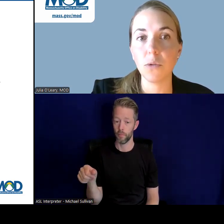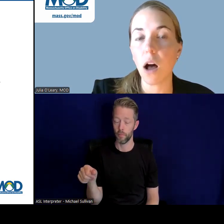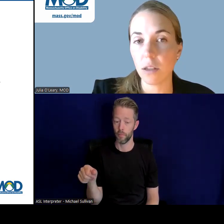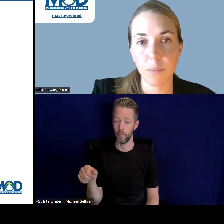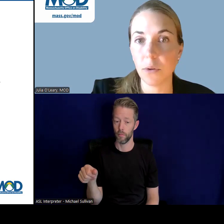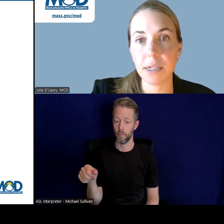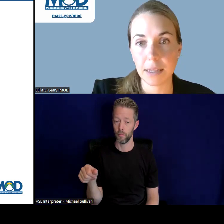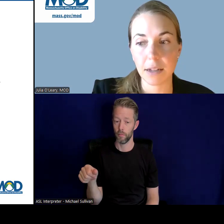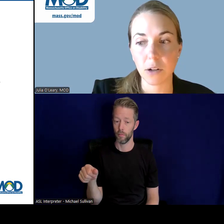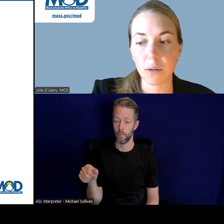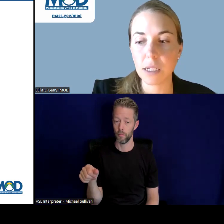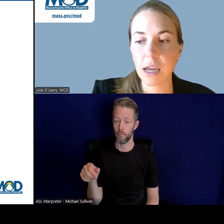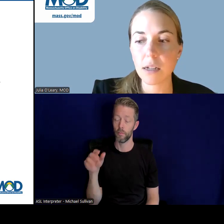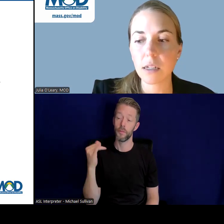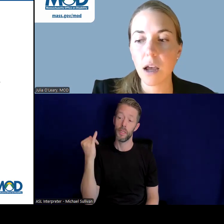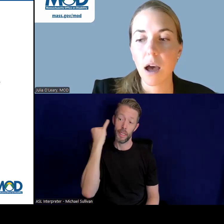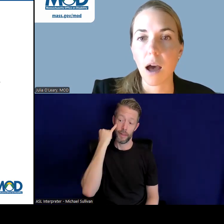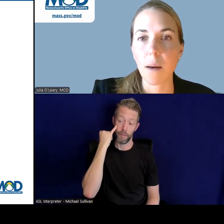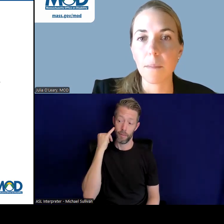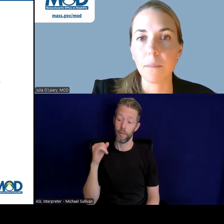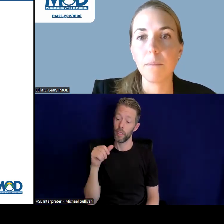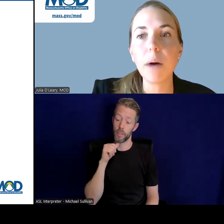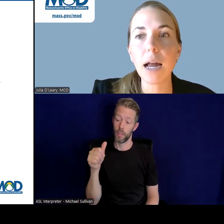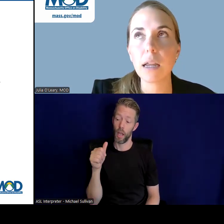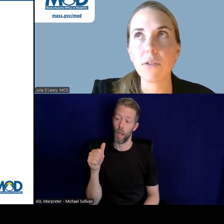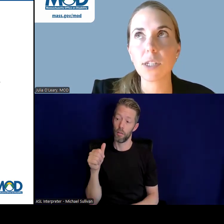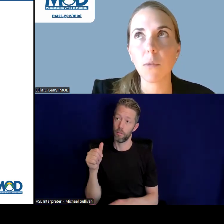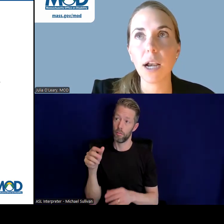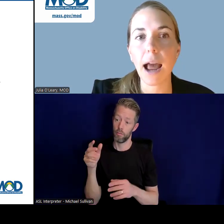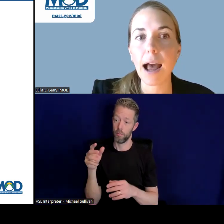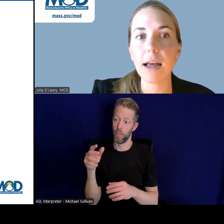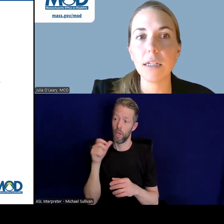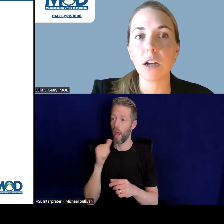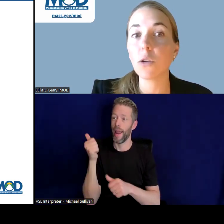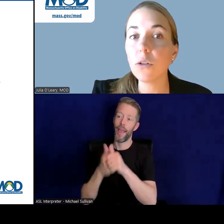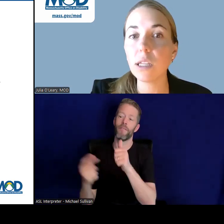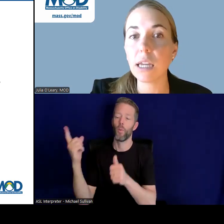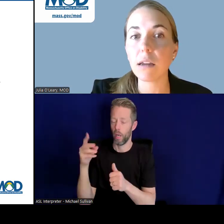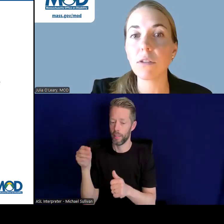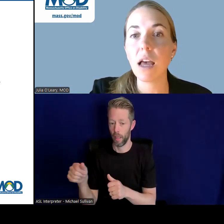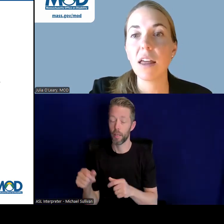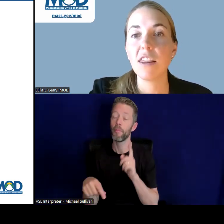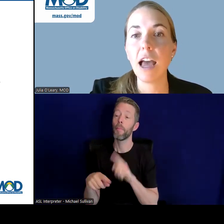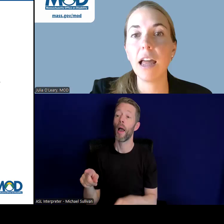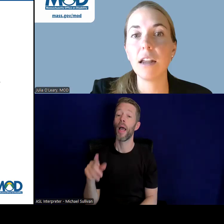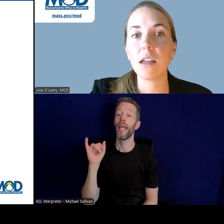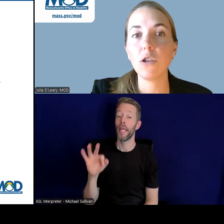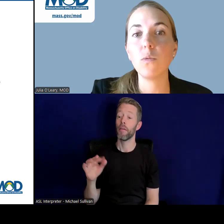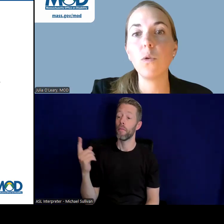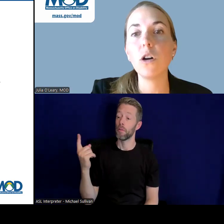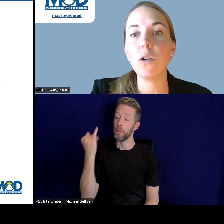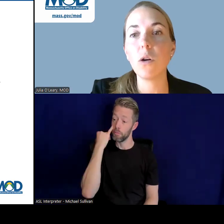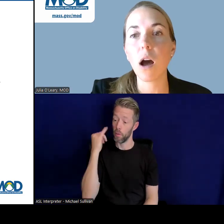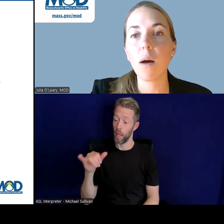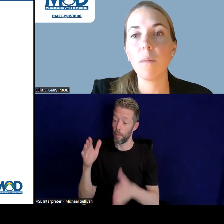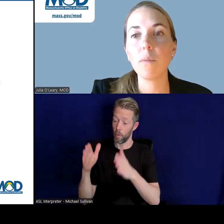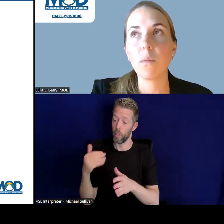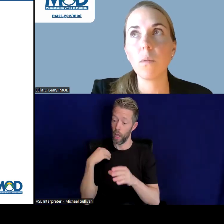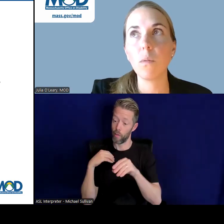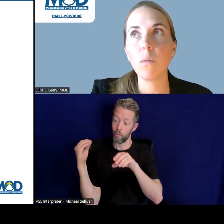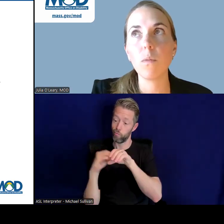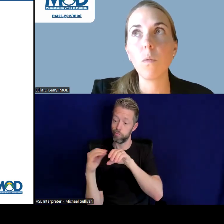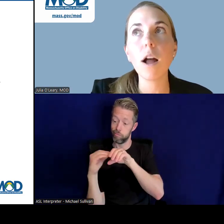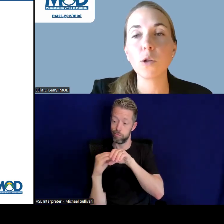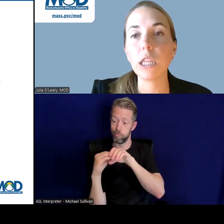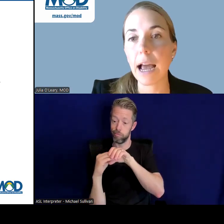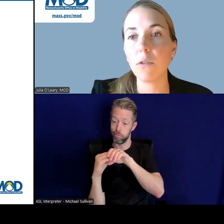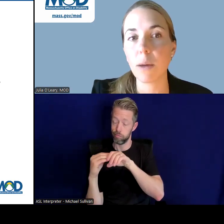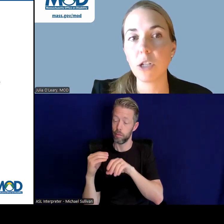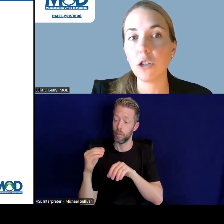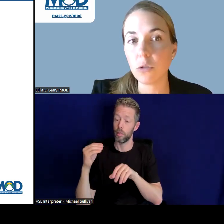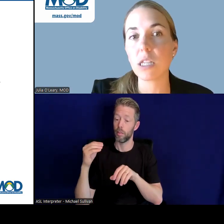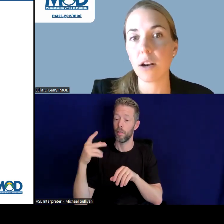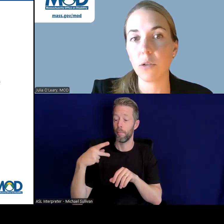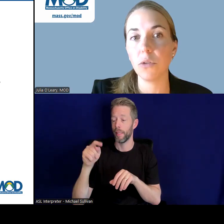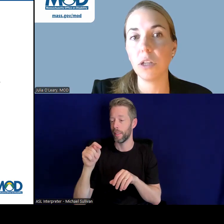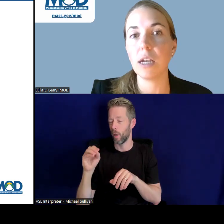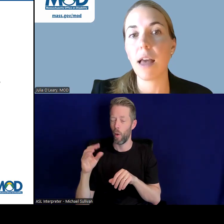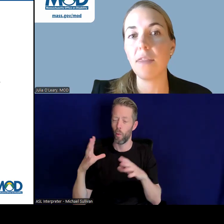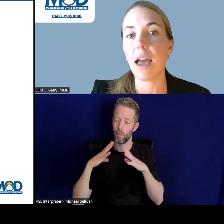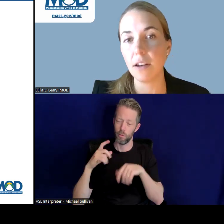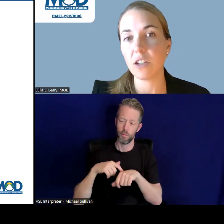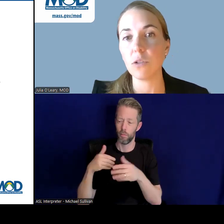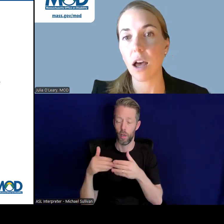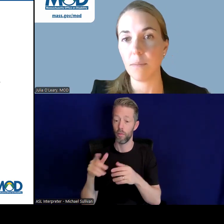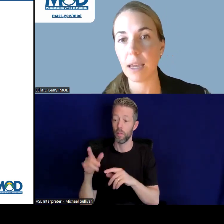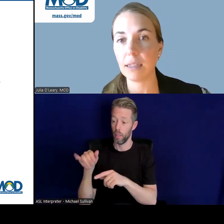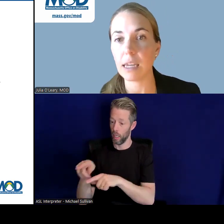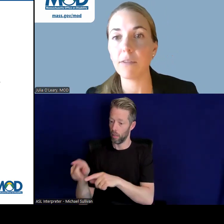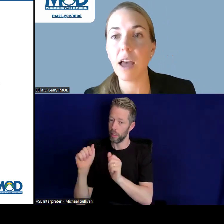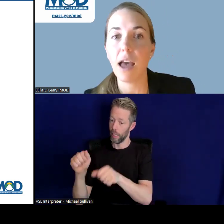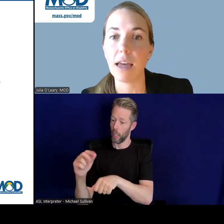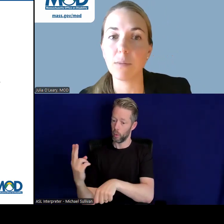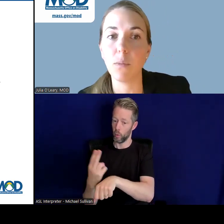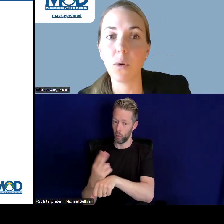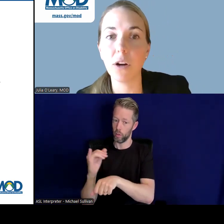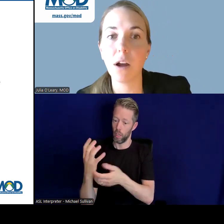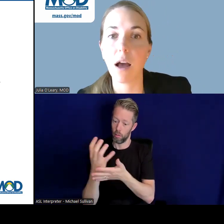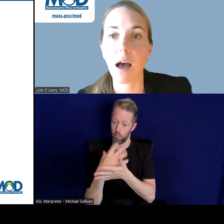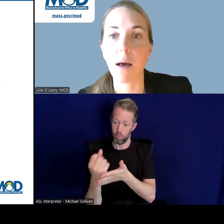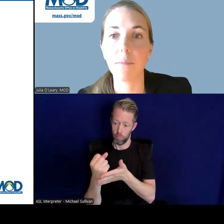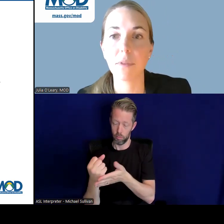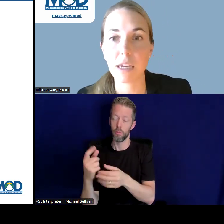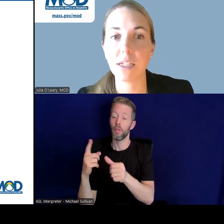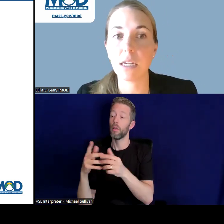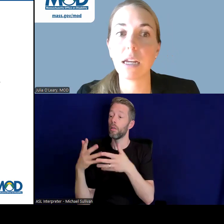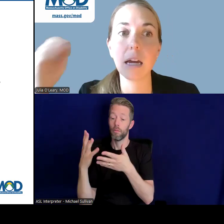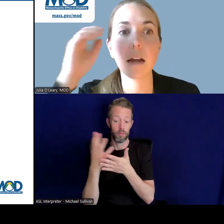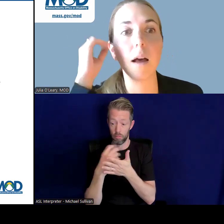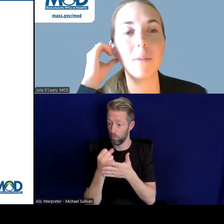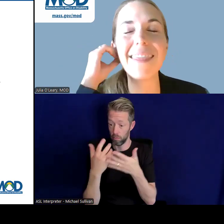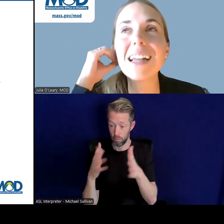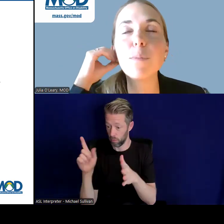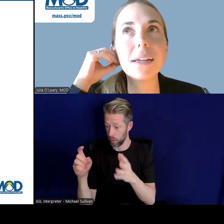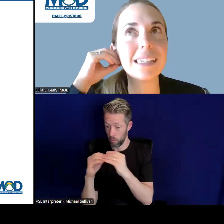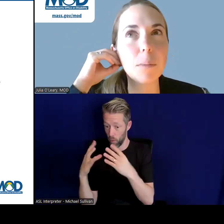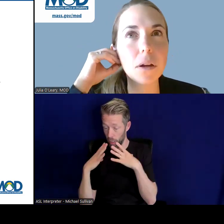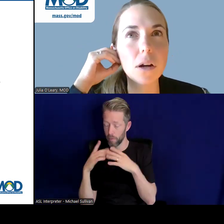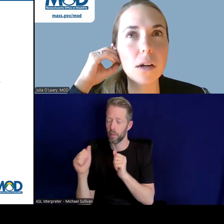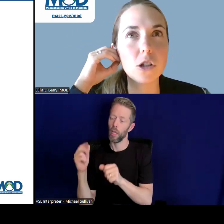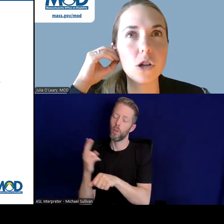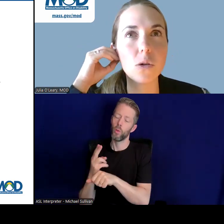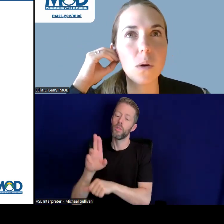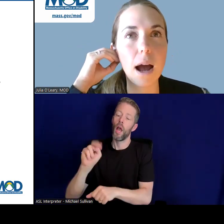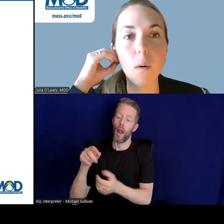If paid leave isn't available to all employees in that circumstance, but if someone has accrued leave, then you would uhm -- want to allow them to use that accrued leave and then use unpaid leave as more leave is needed.